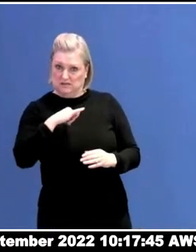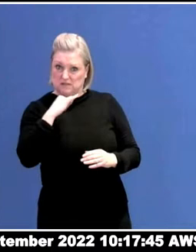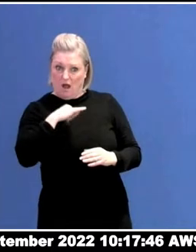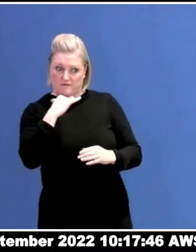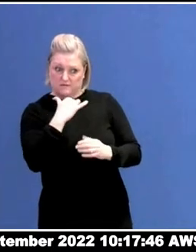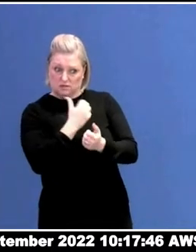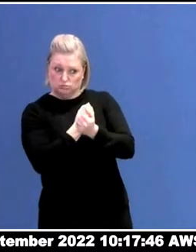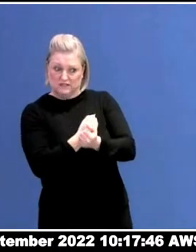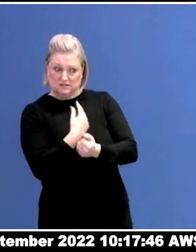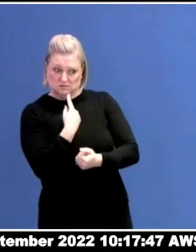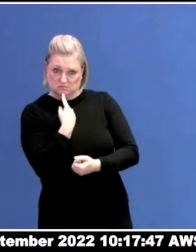Yes, definitely from the staff of the centre.